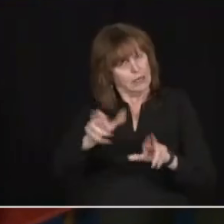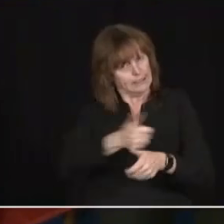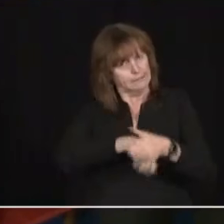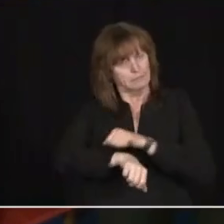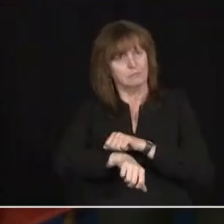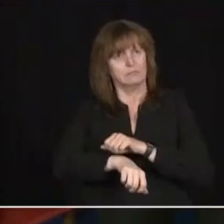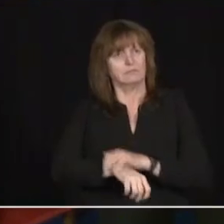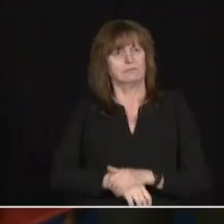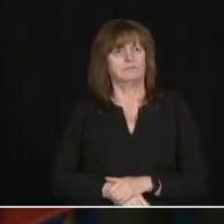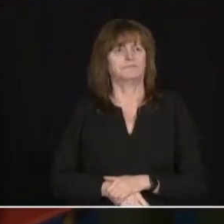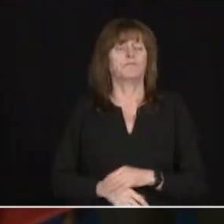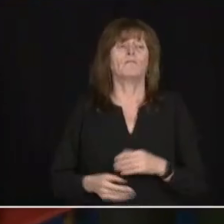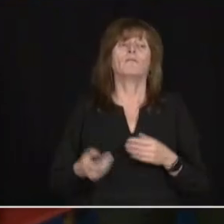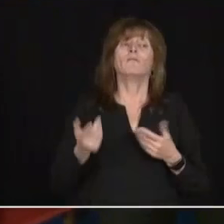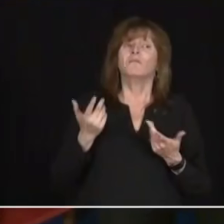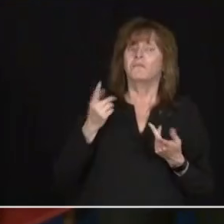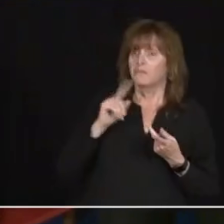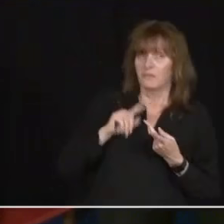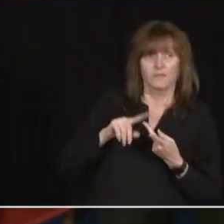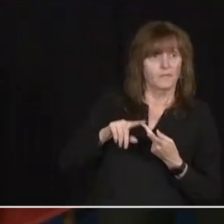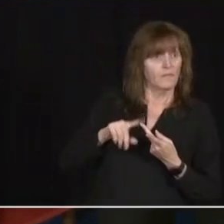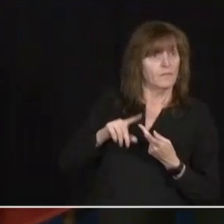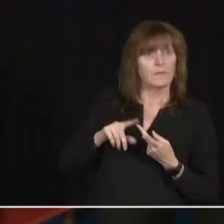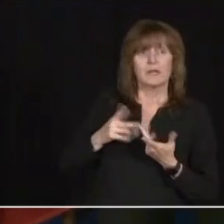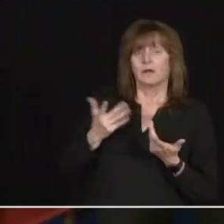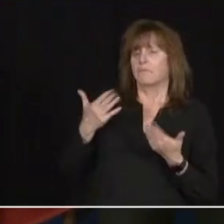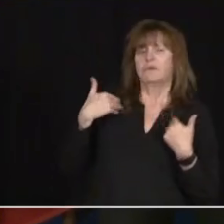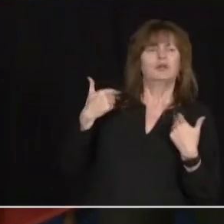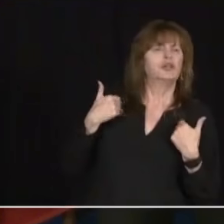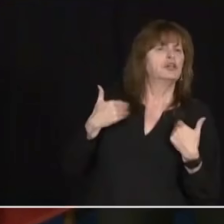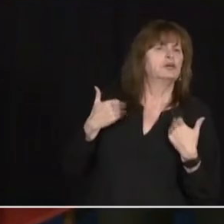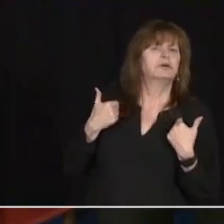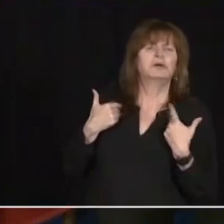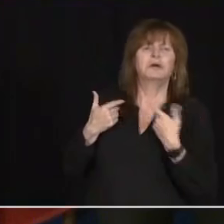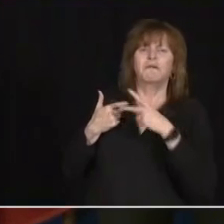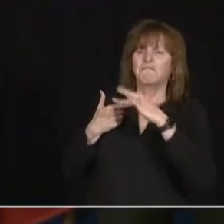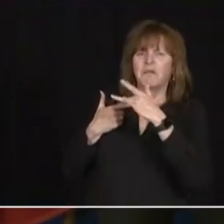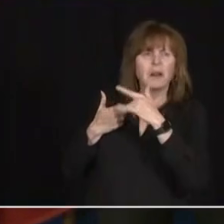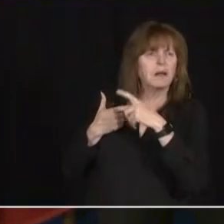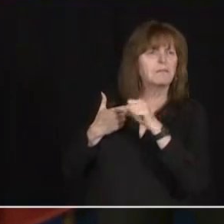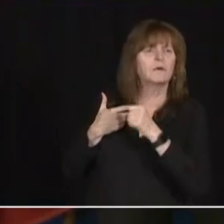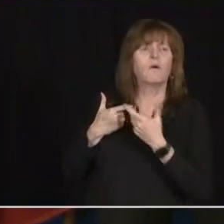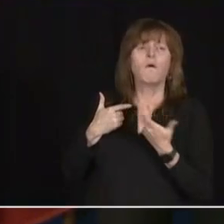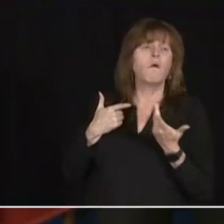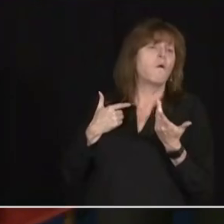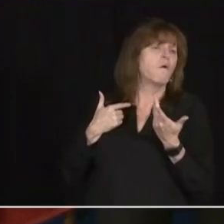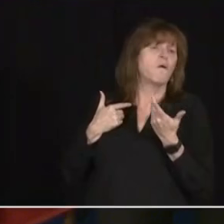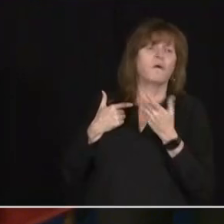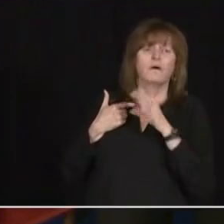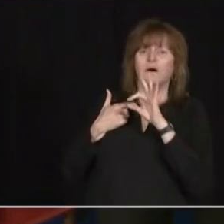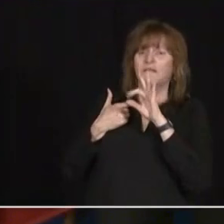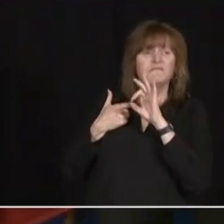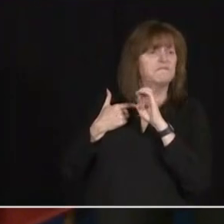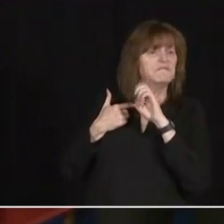And follow-up for either Minister Philips or Minister Fidely, whichever of you